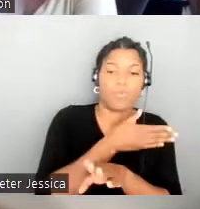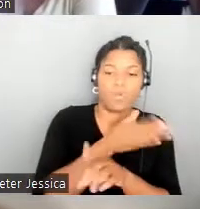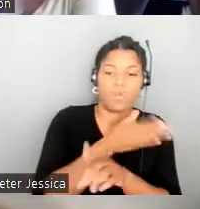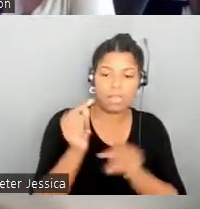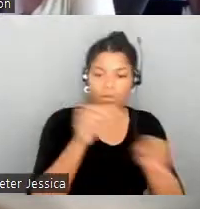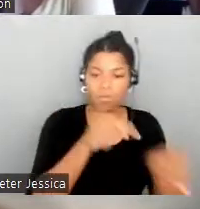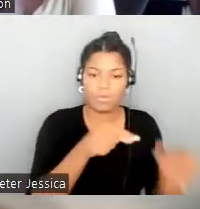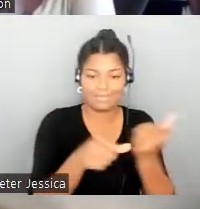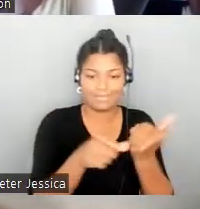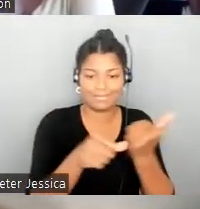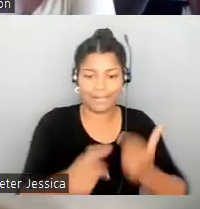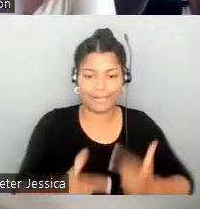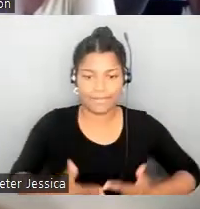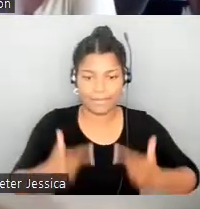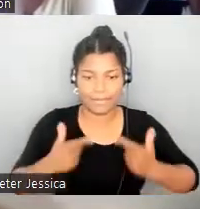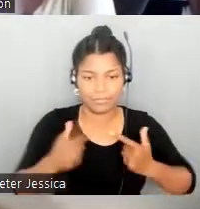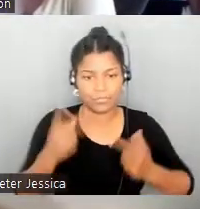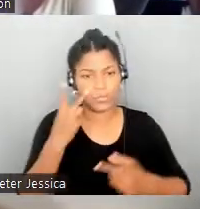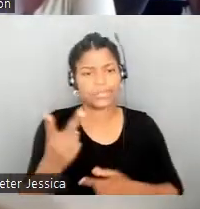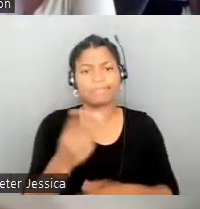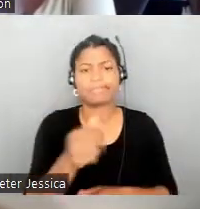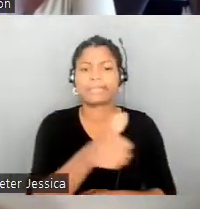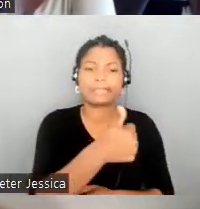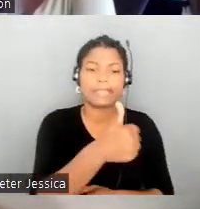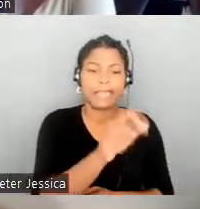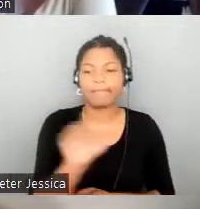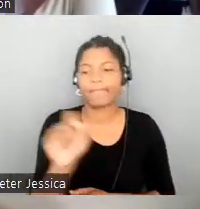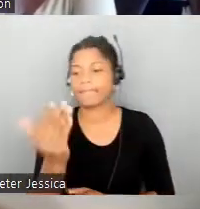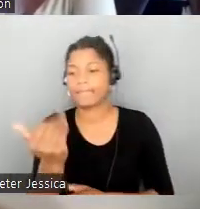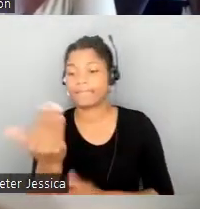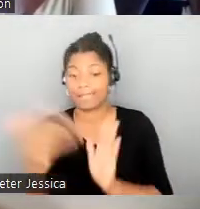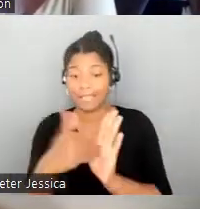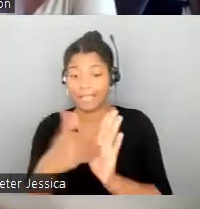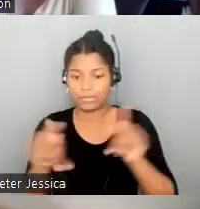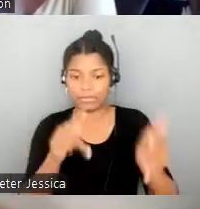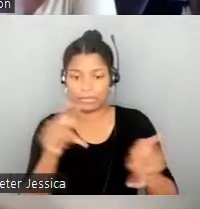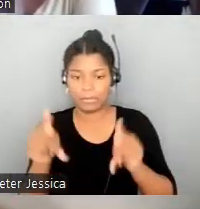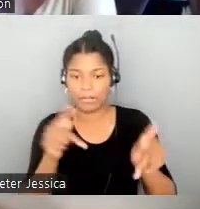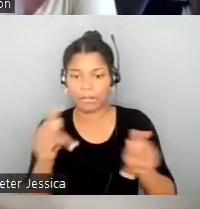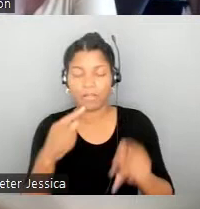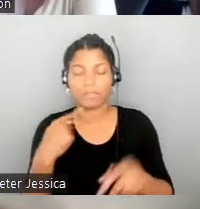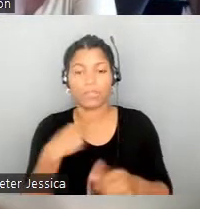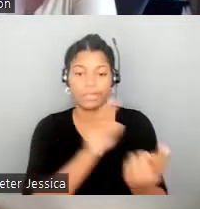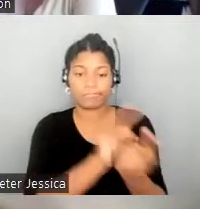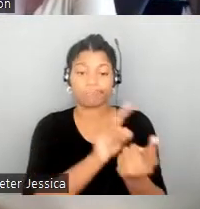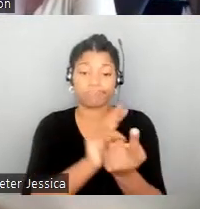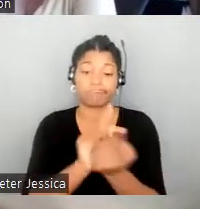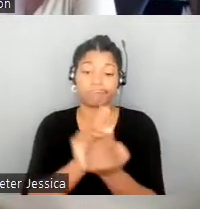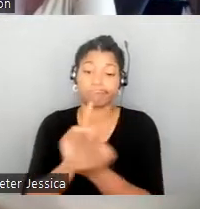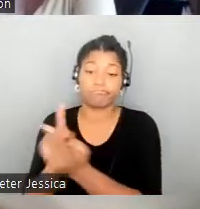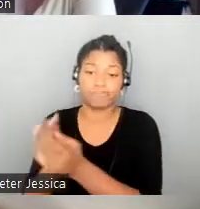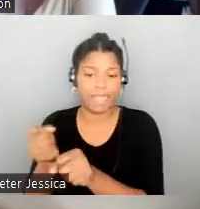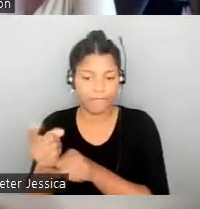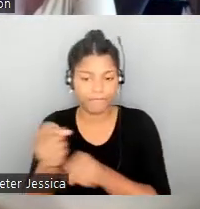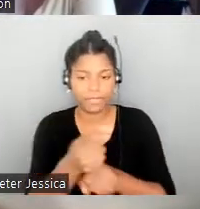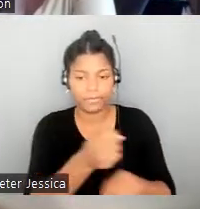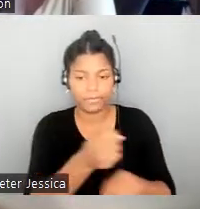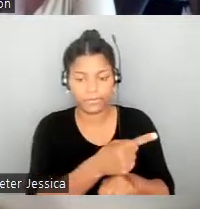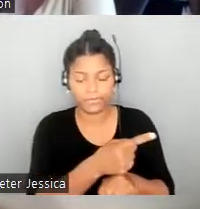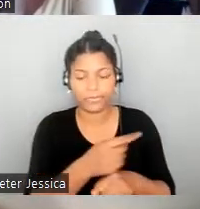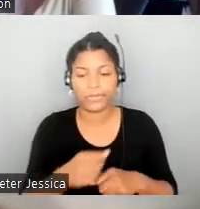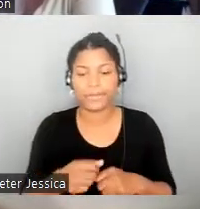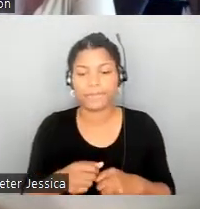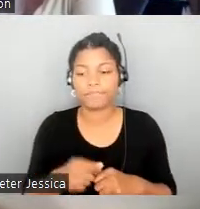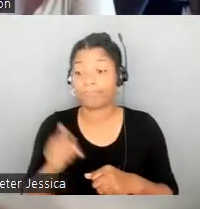We see 10 to 15,000 people we talk with on a given year as they are moving, so it is